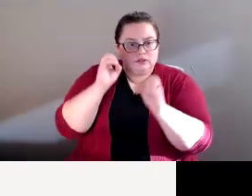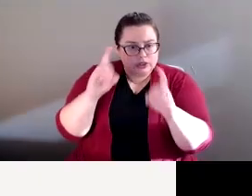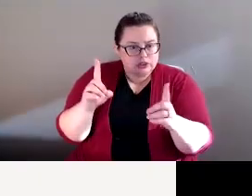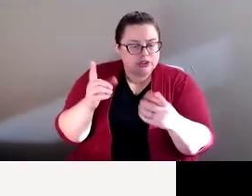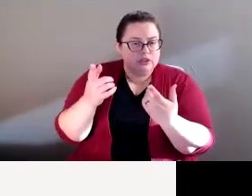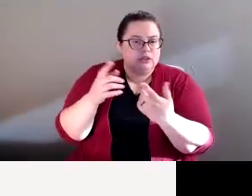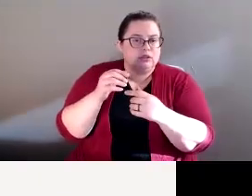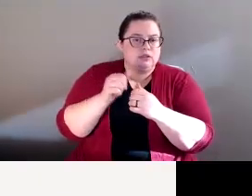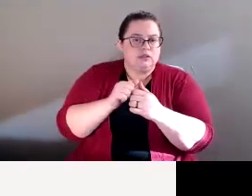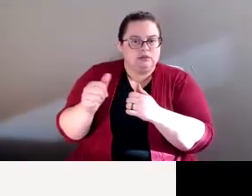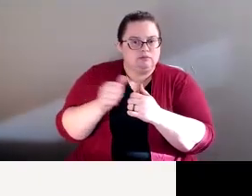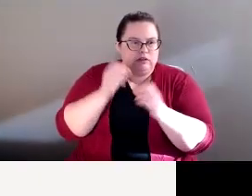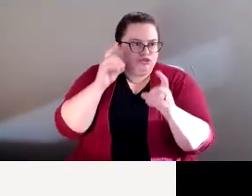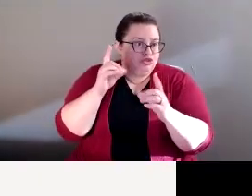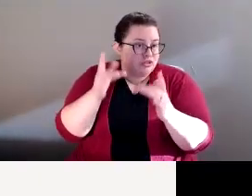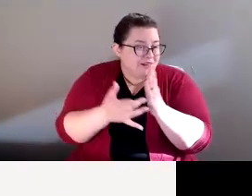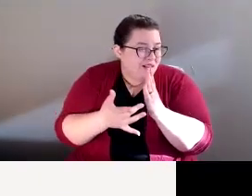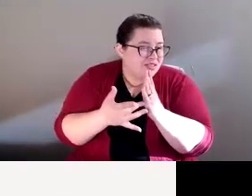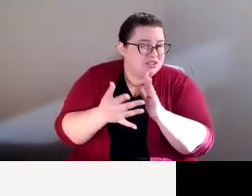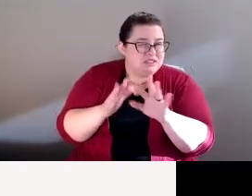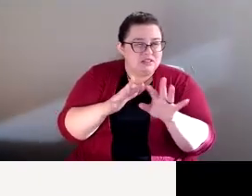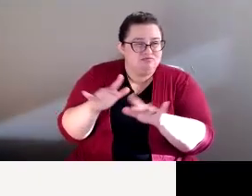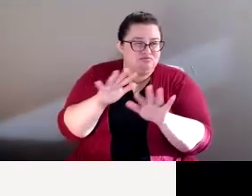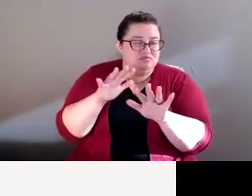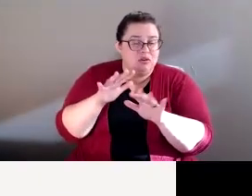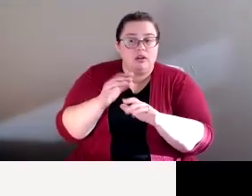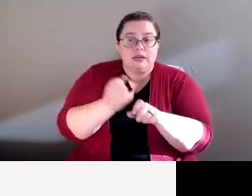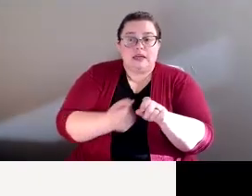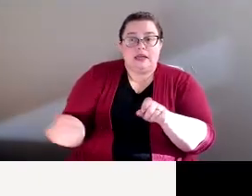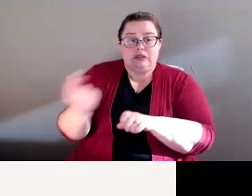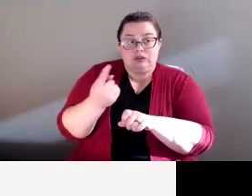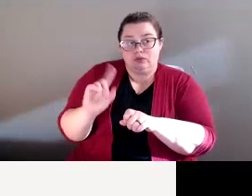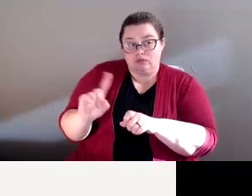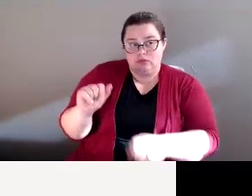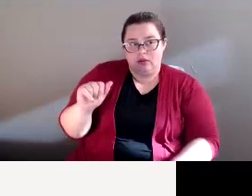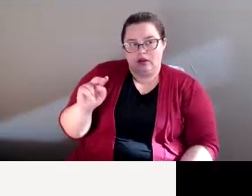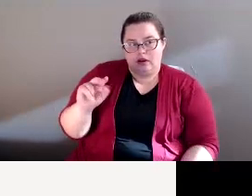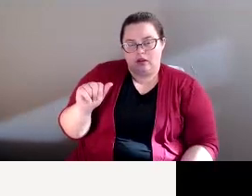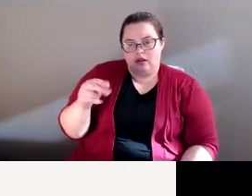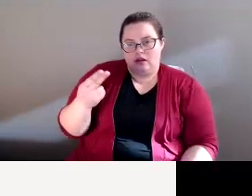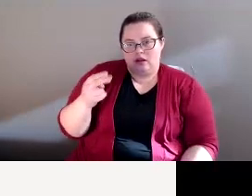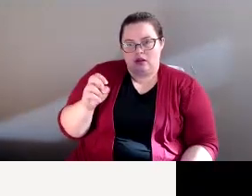And so next year, this conference will be held in Anaheim, June 23rd to the 25th.